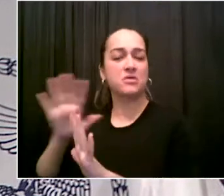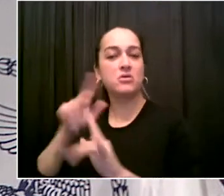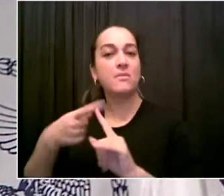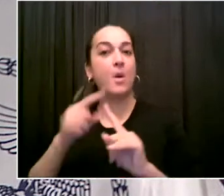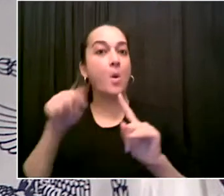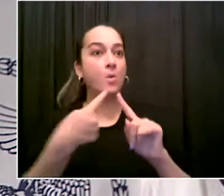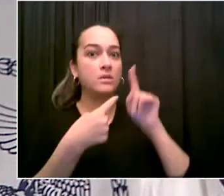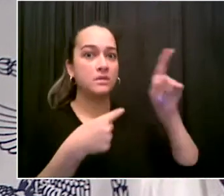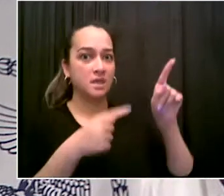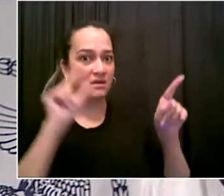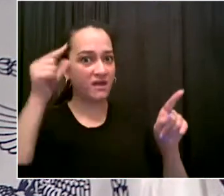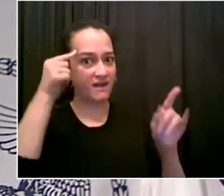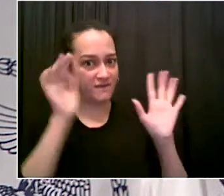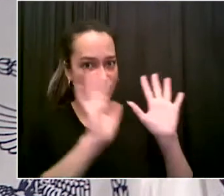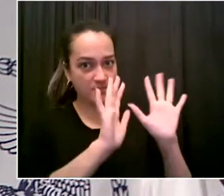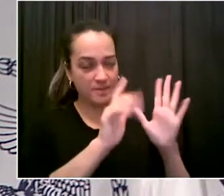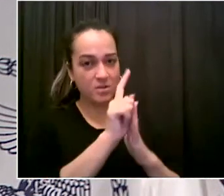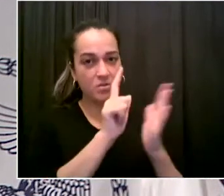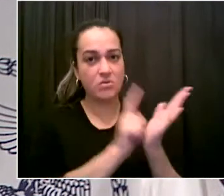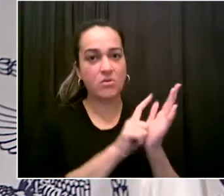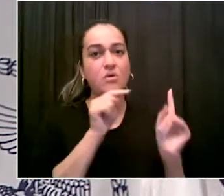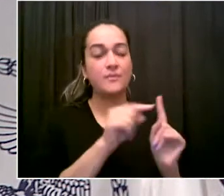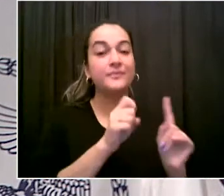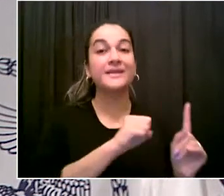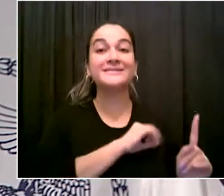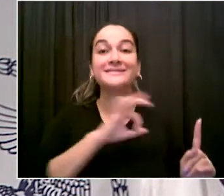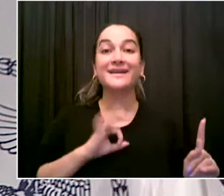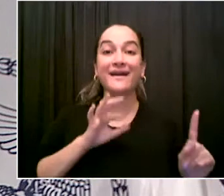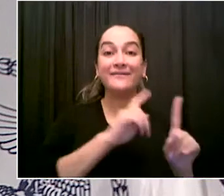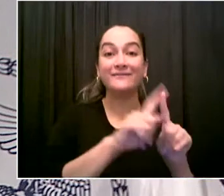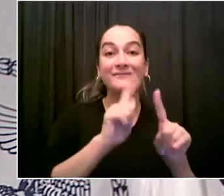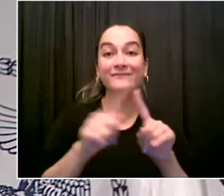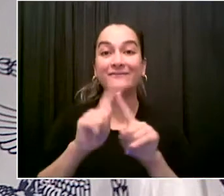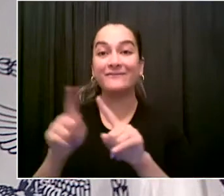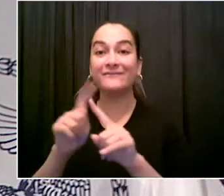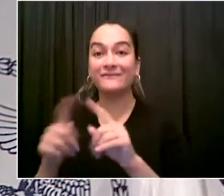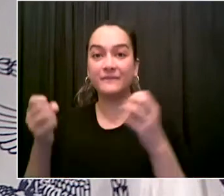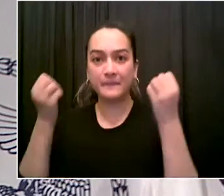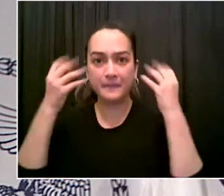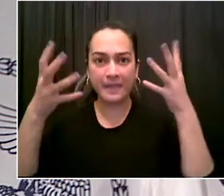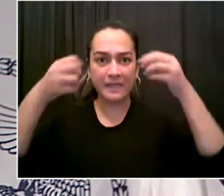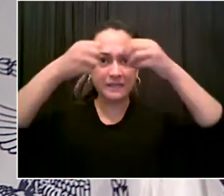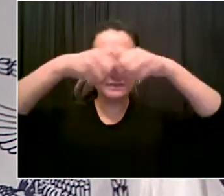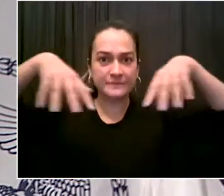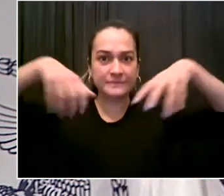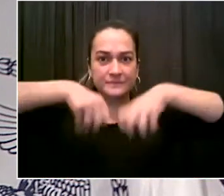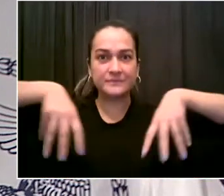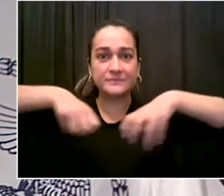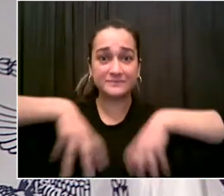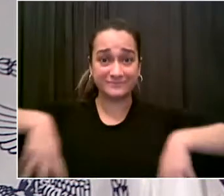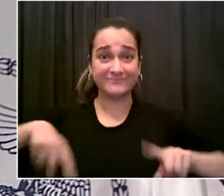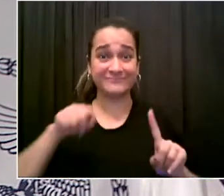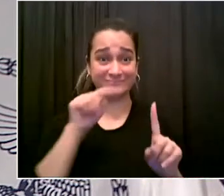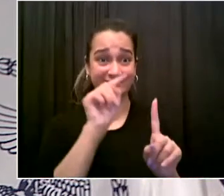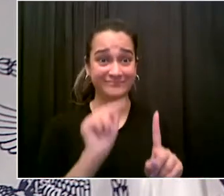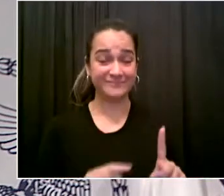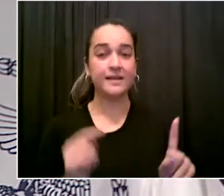PRESTIGIOUS PLACE IIS FILLED A LOT OF DEPARTMENTWS ITH